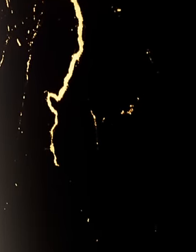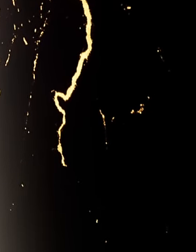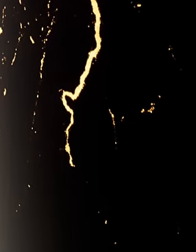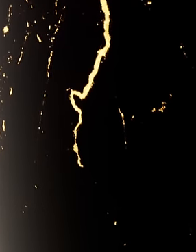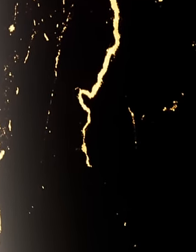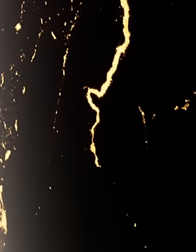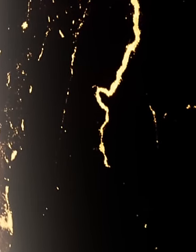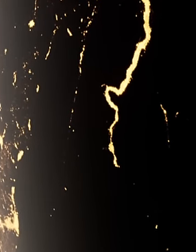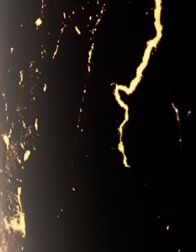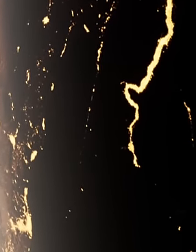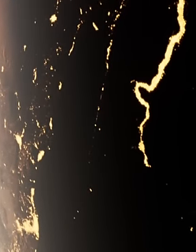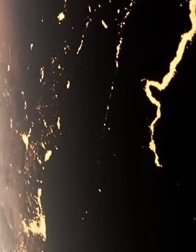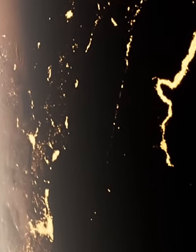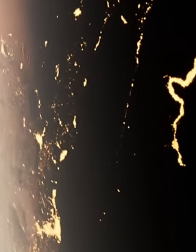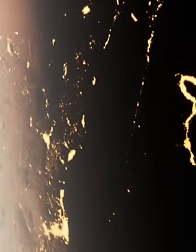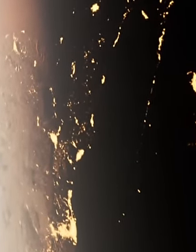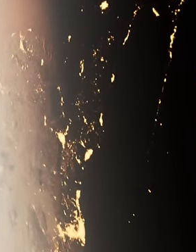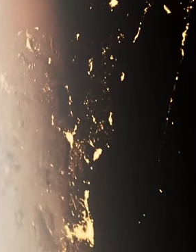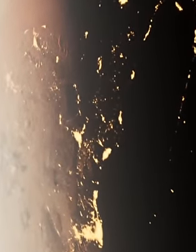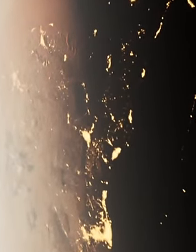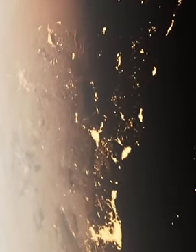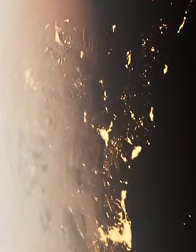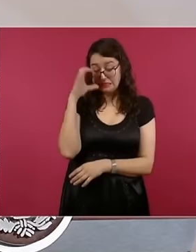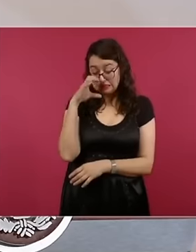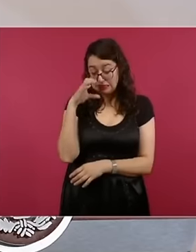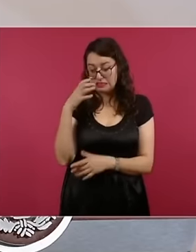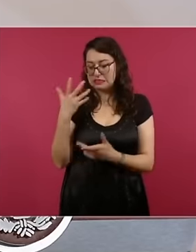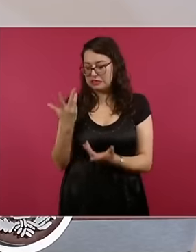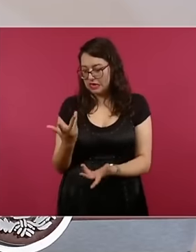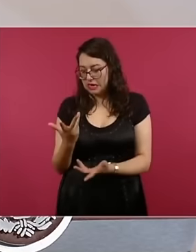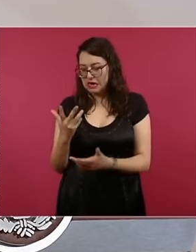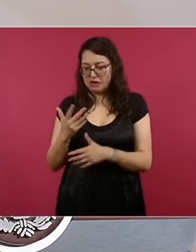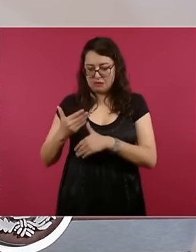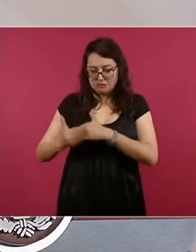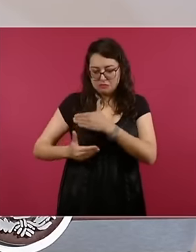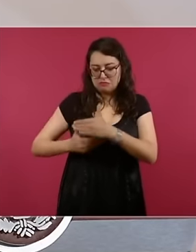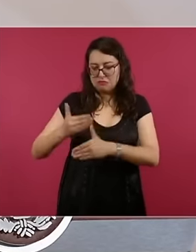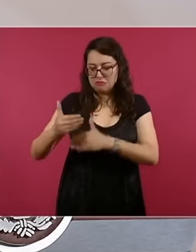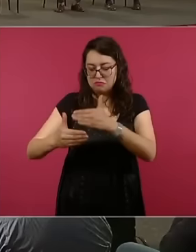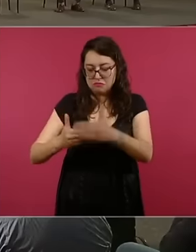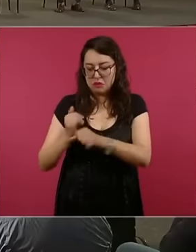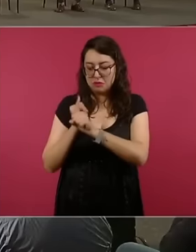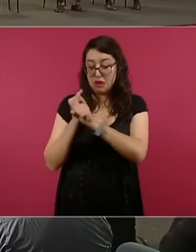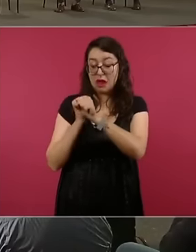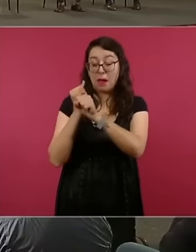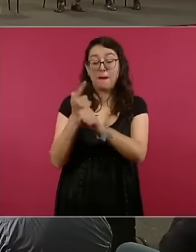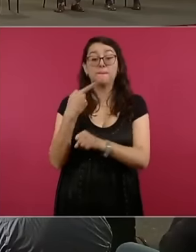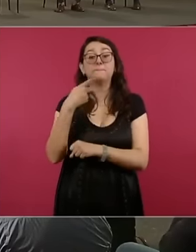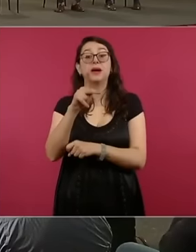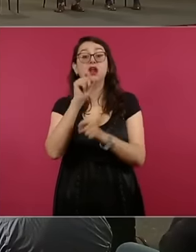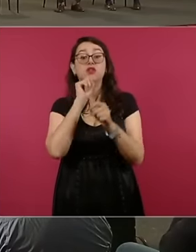socially and environmentally committed applications of science, we develop solutions to the problems that arise,